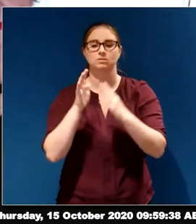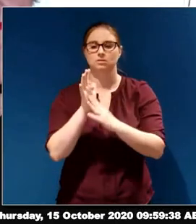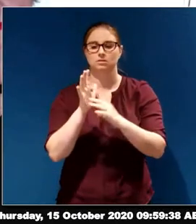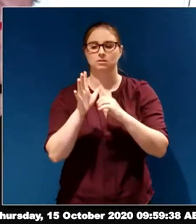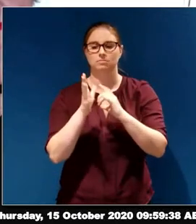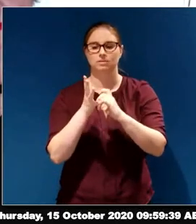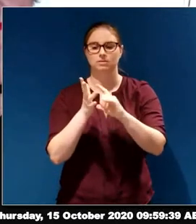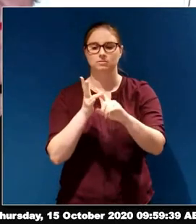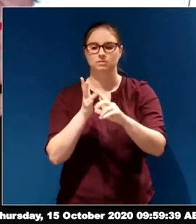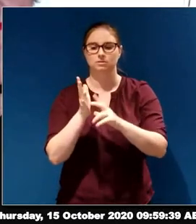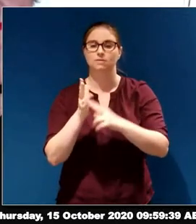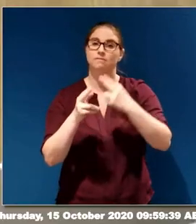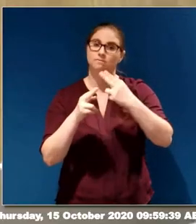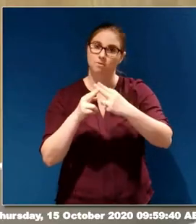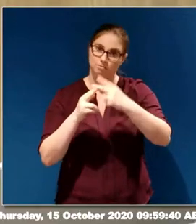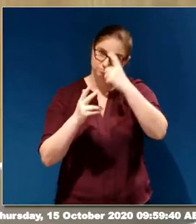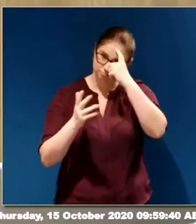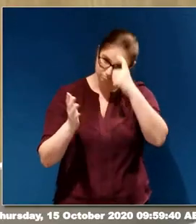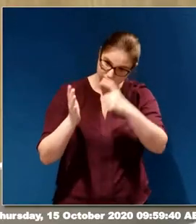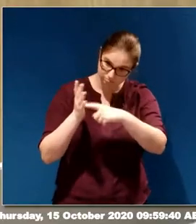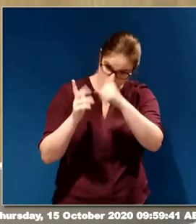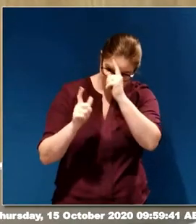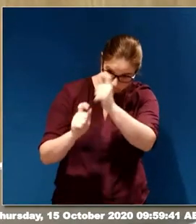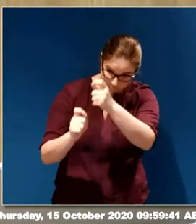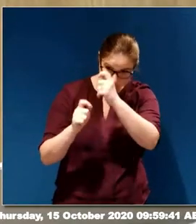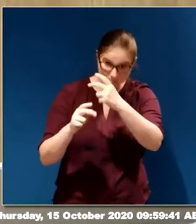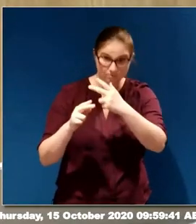The Disability Royal Commission acknowledges